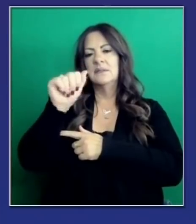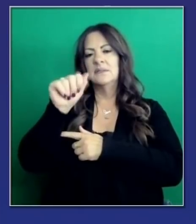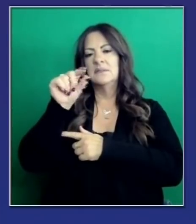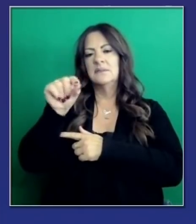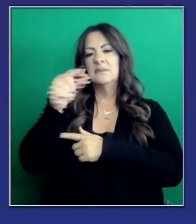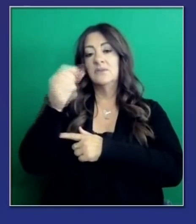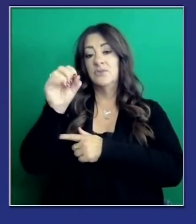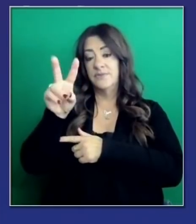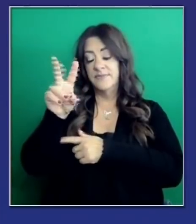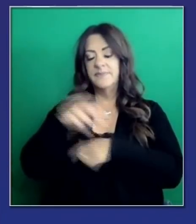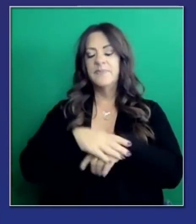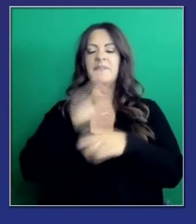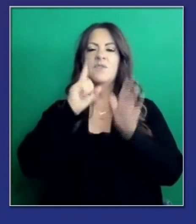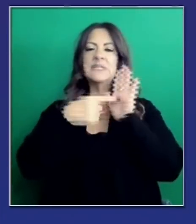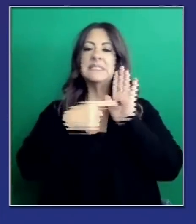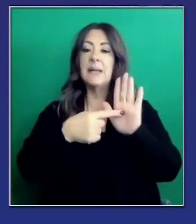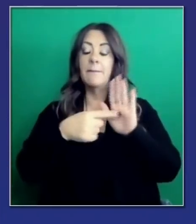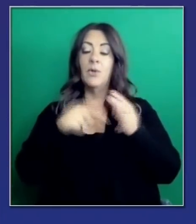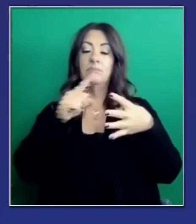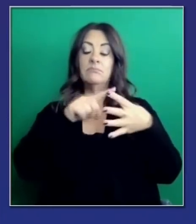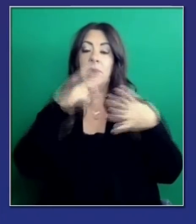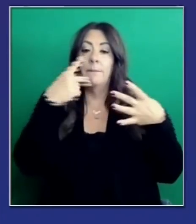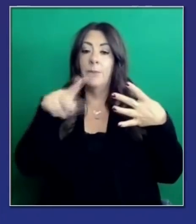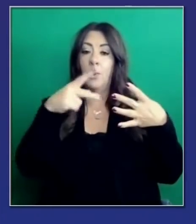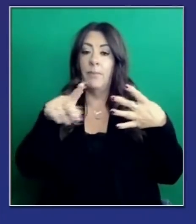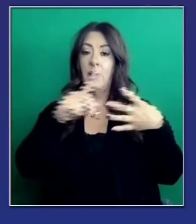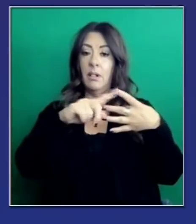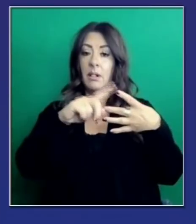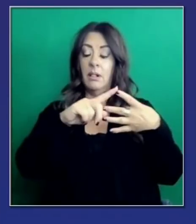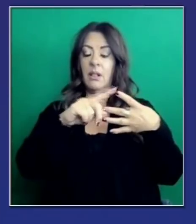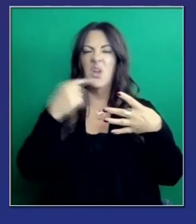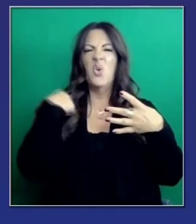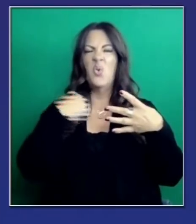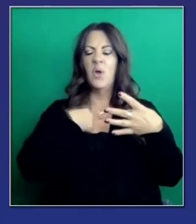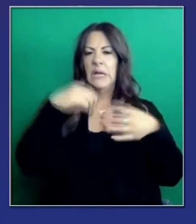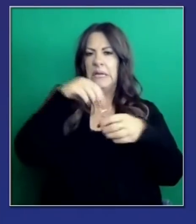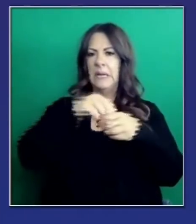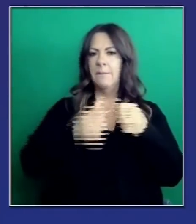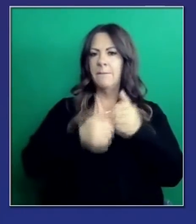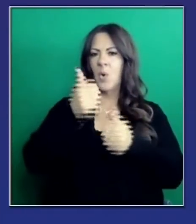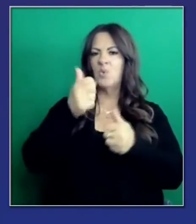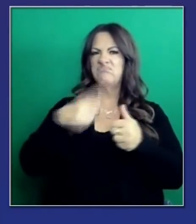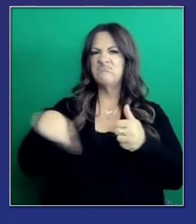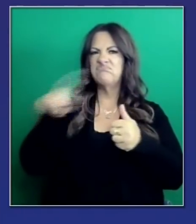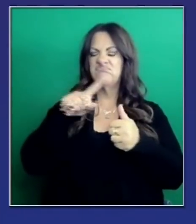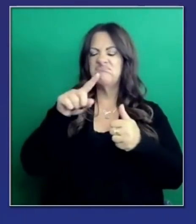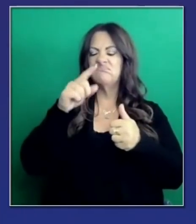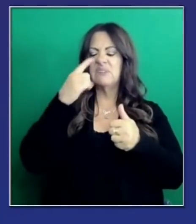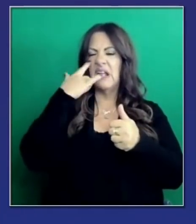MEANS VERSUS ORANGE, GO TO THE COVID-19 WEBSITE. THE PURPLE